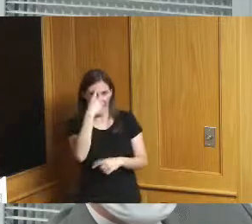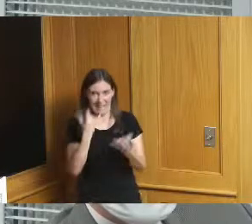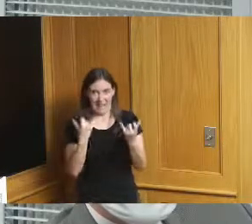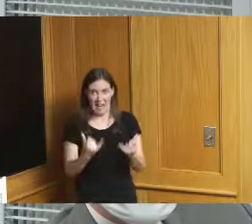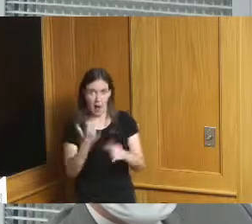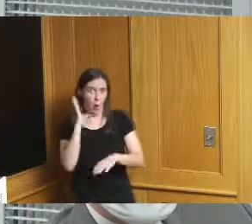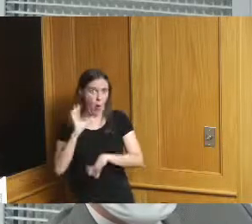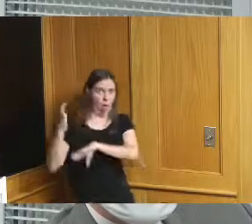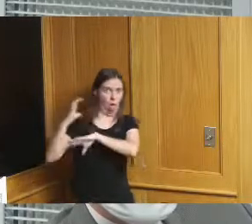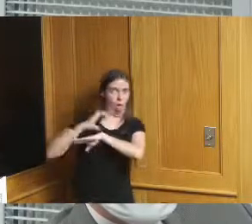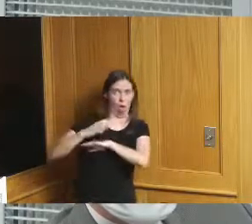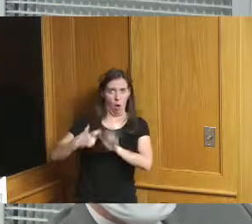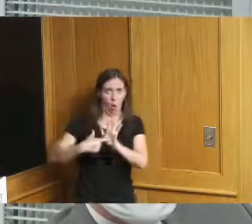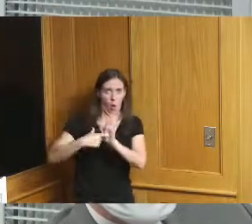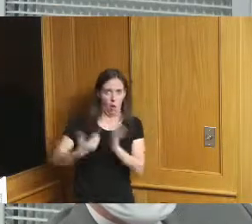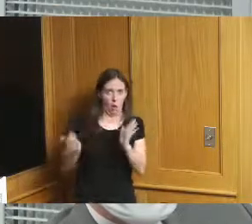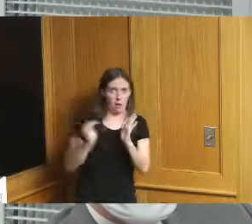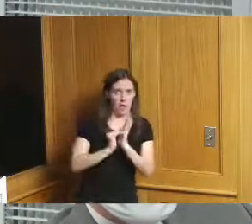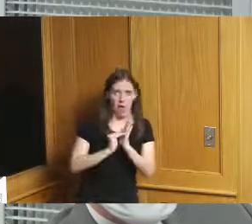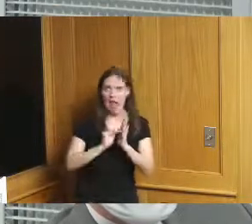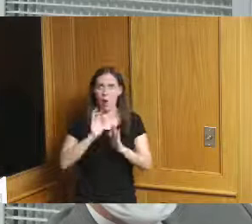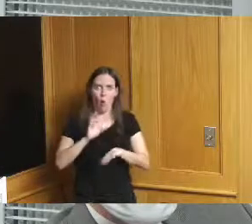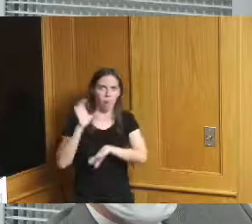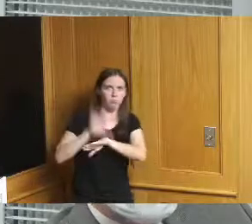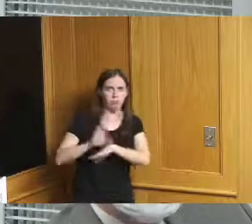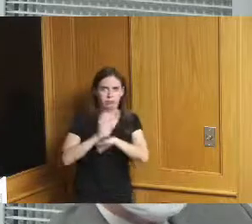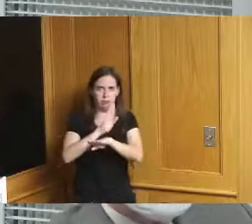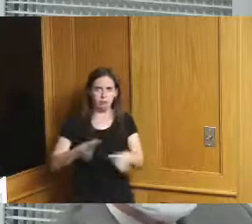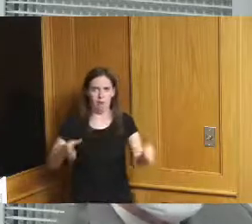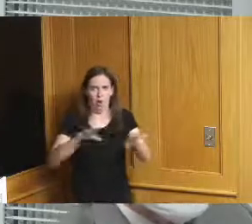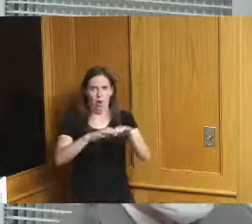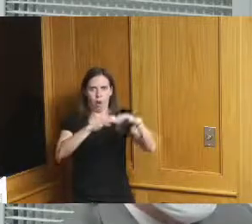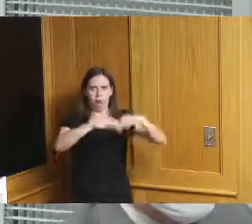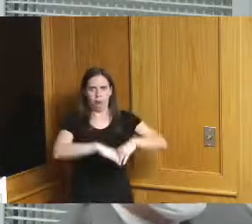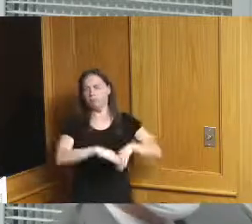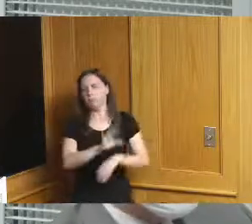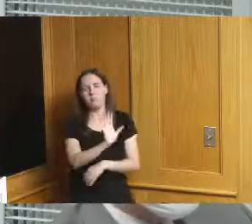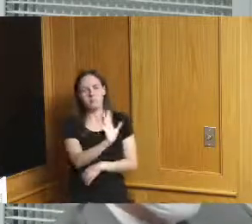or business closures but rather strong public health recommendations based on what is happening